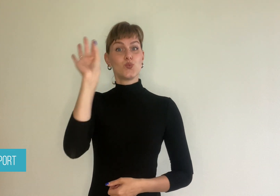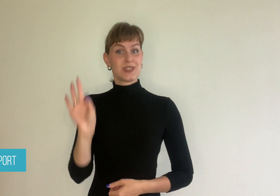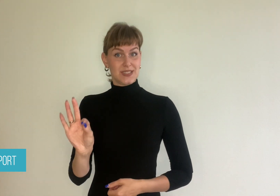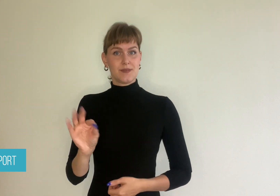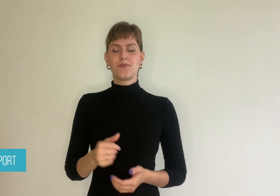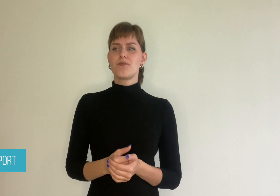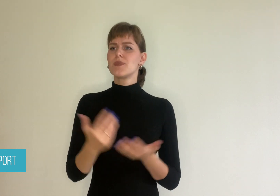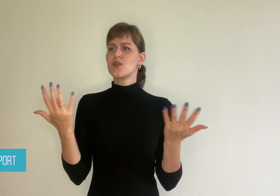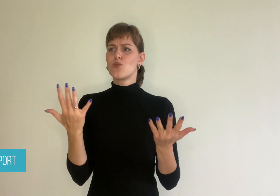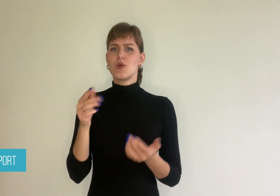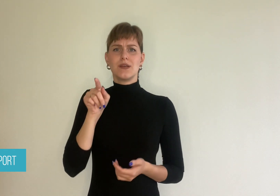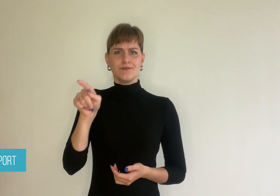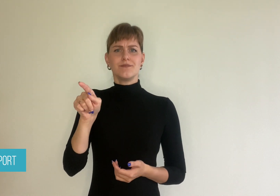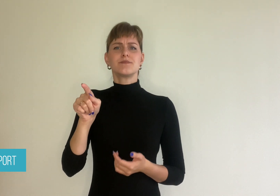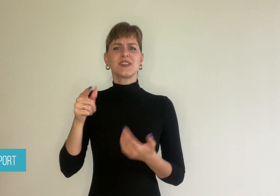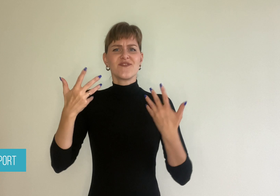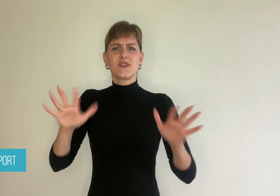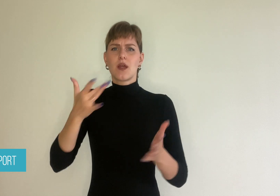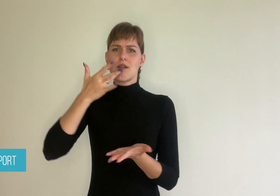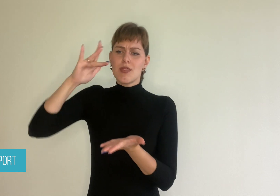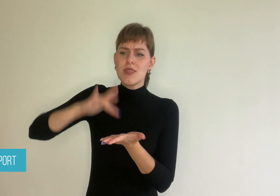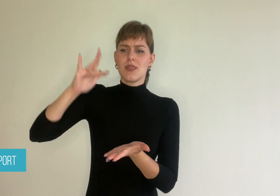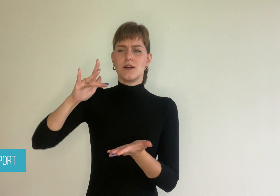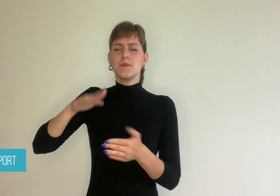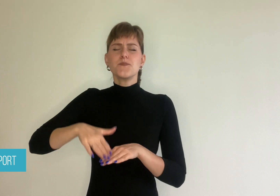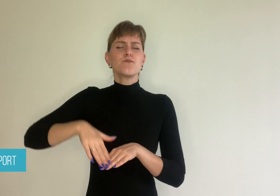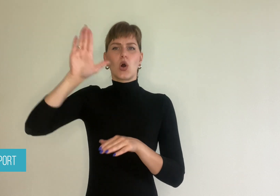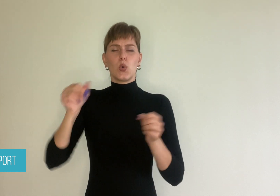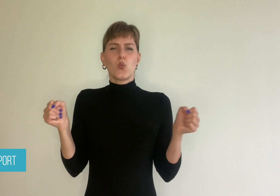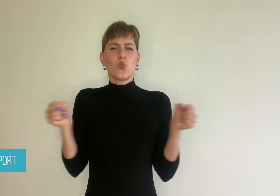I asked him two questions: